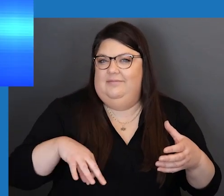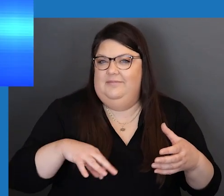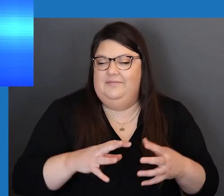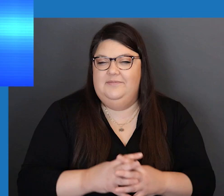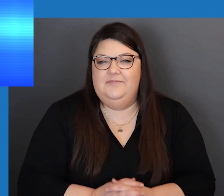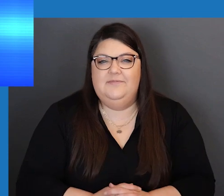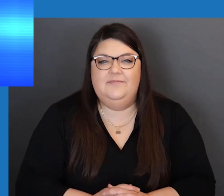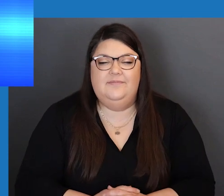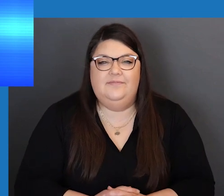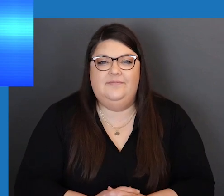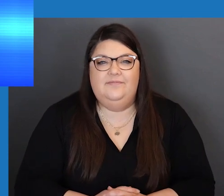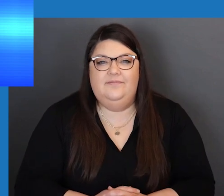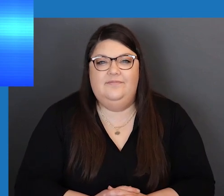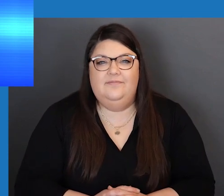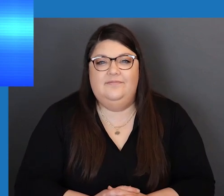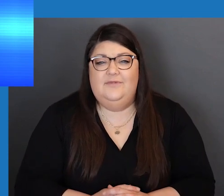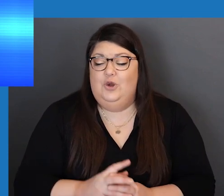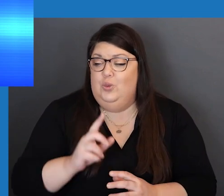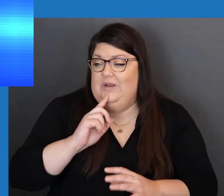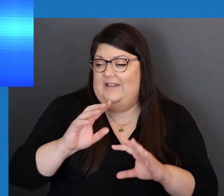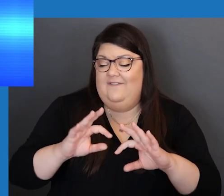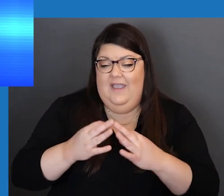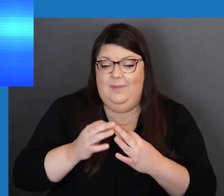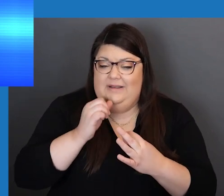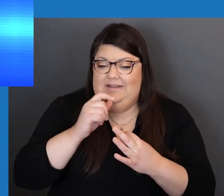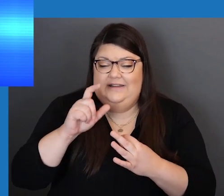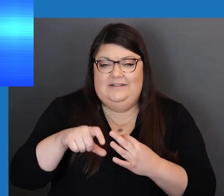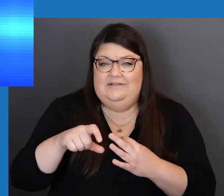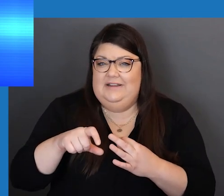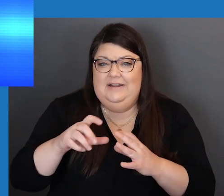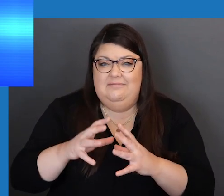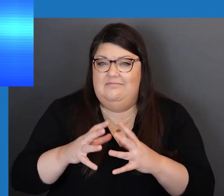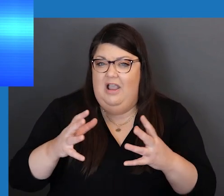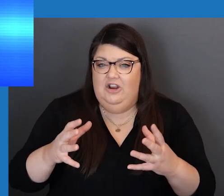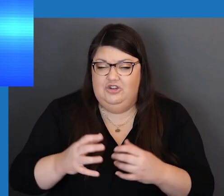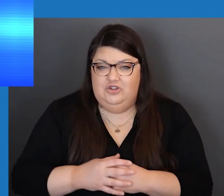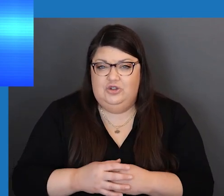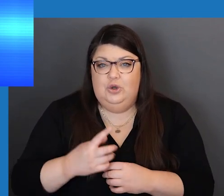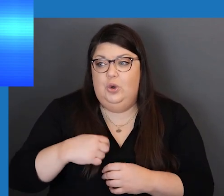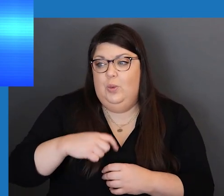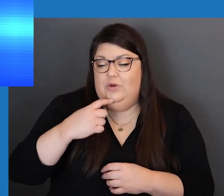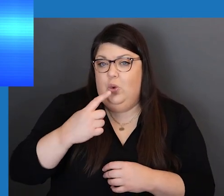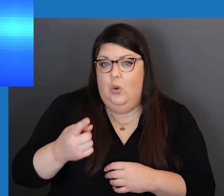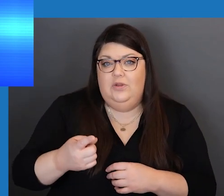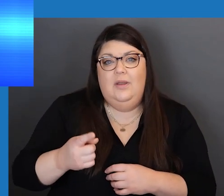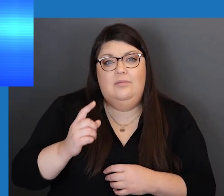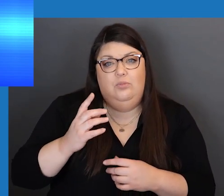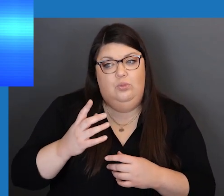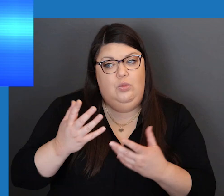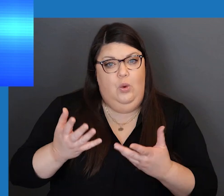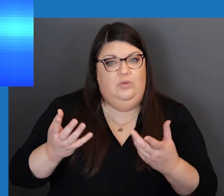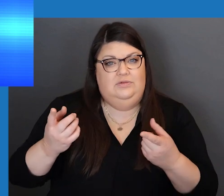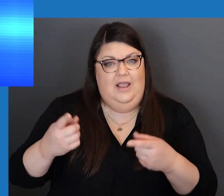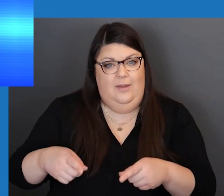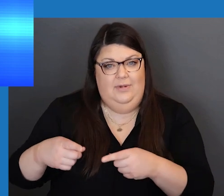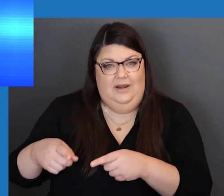Really, the families didn't need much. We just kind of told them that, you know, this was going on and their kiddos would move over.